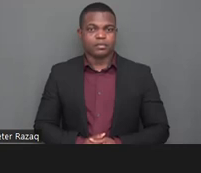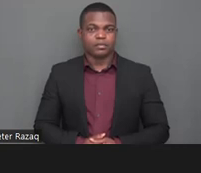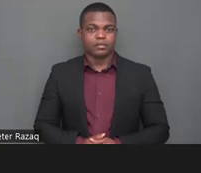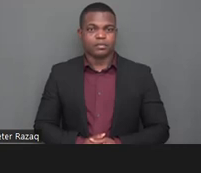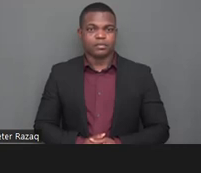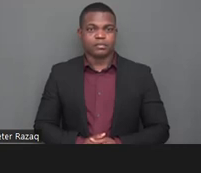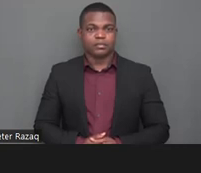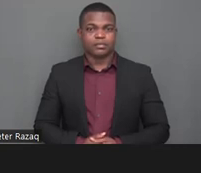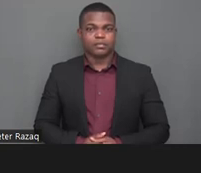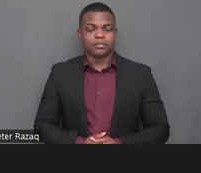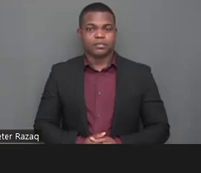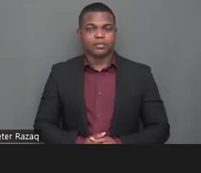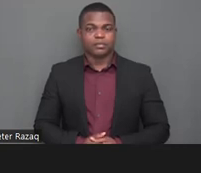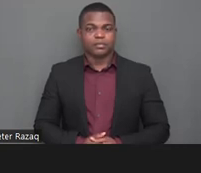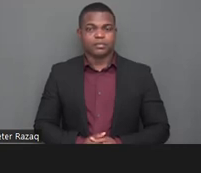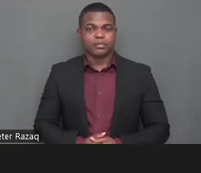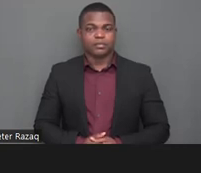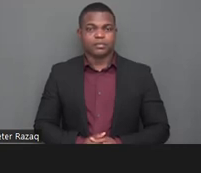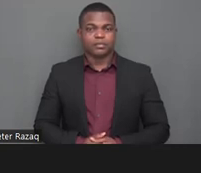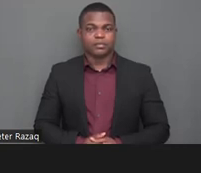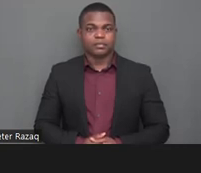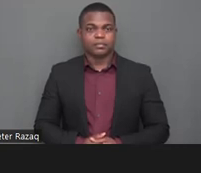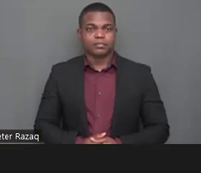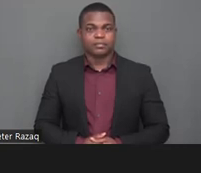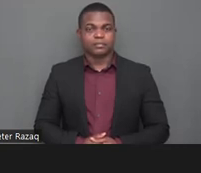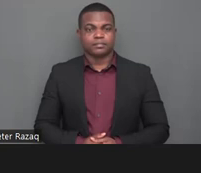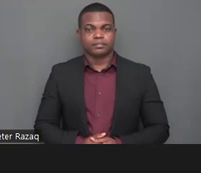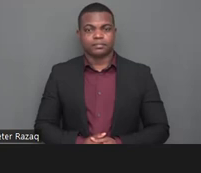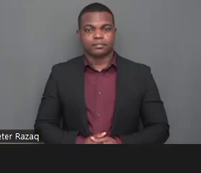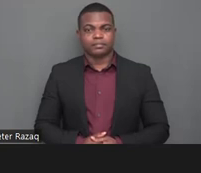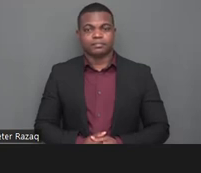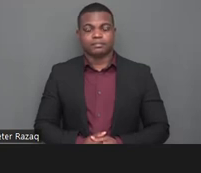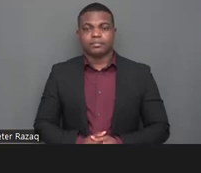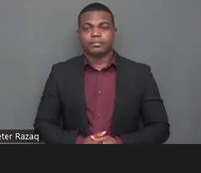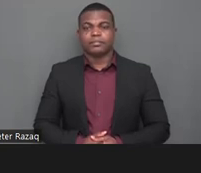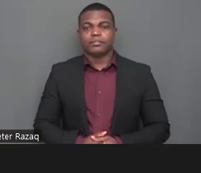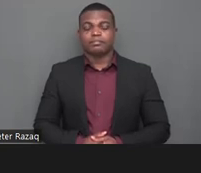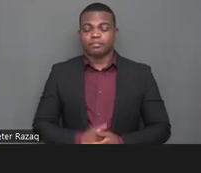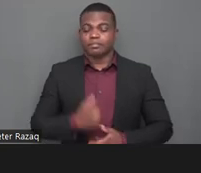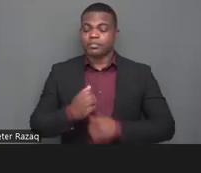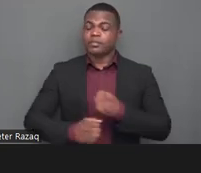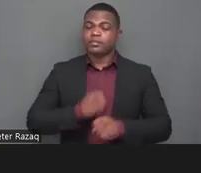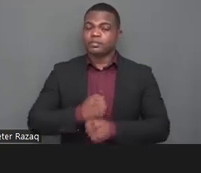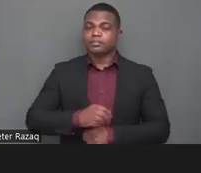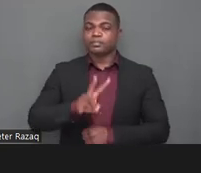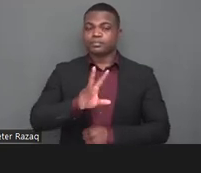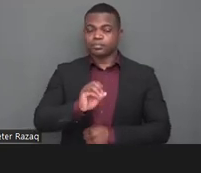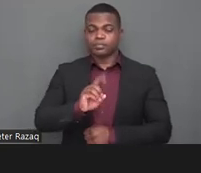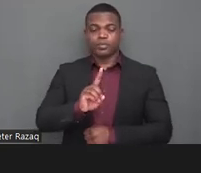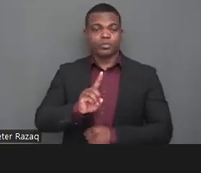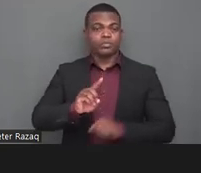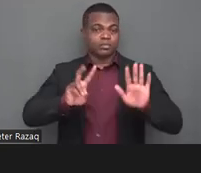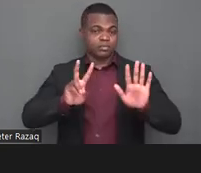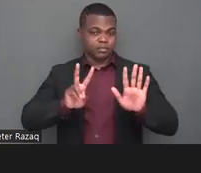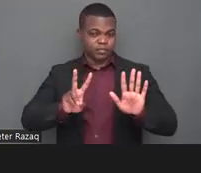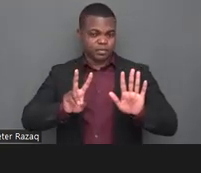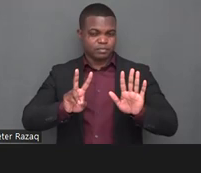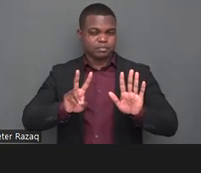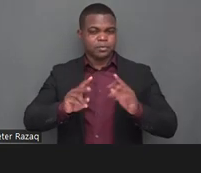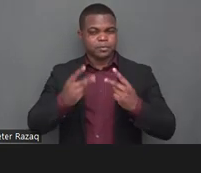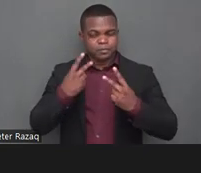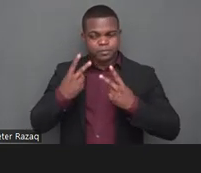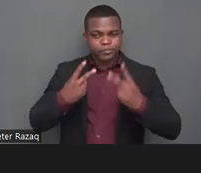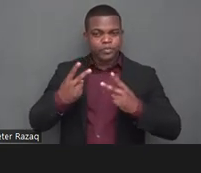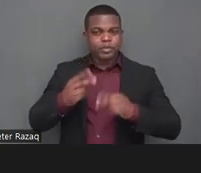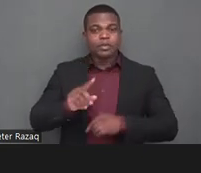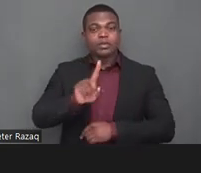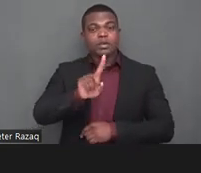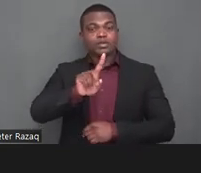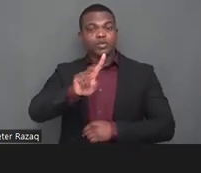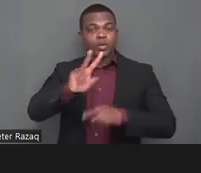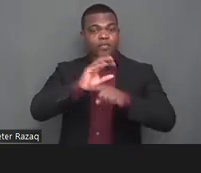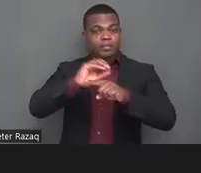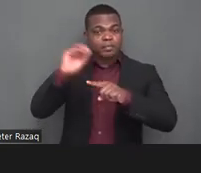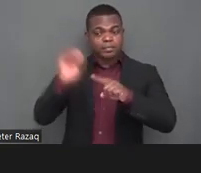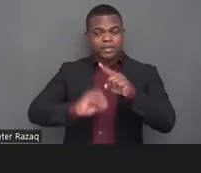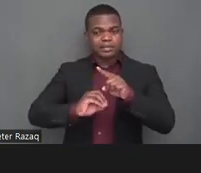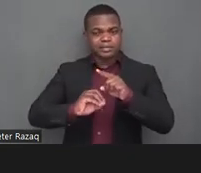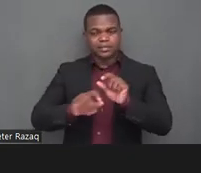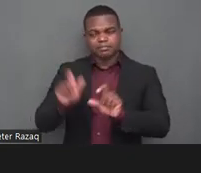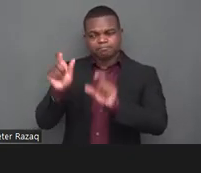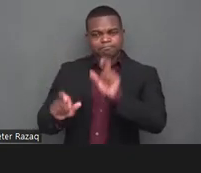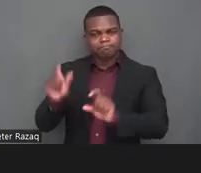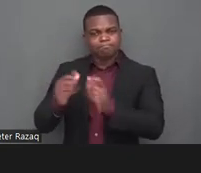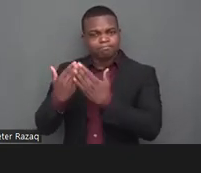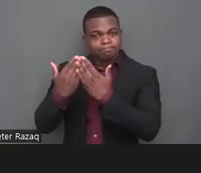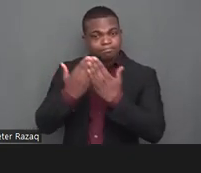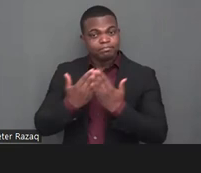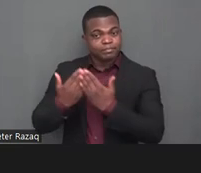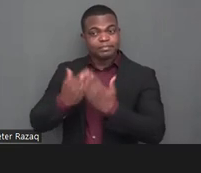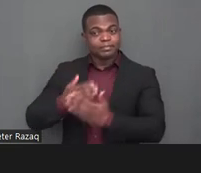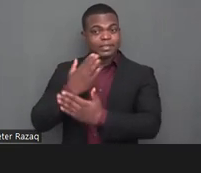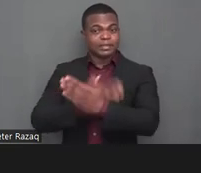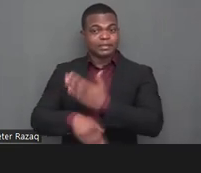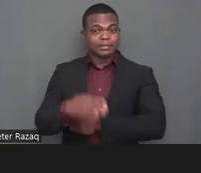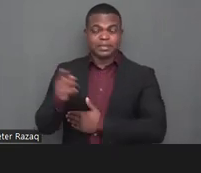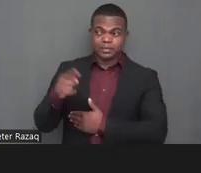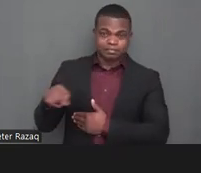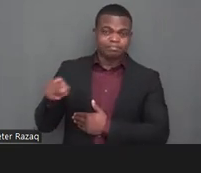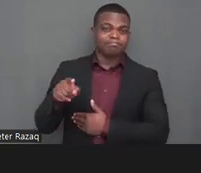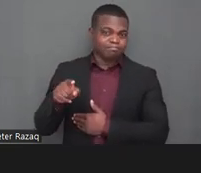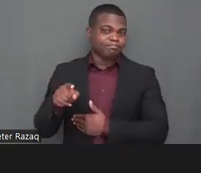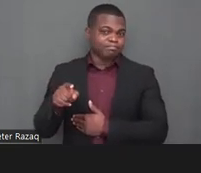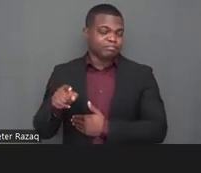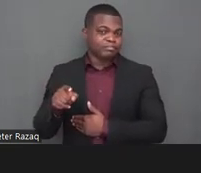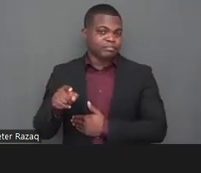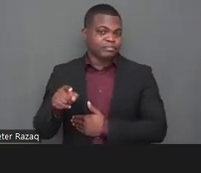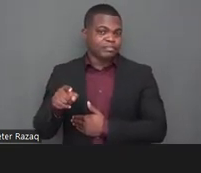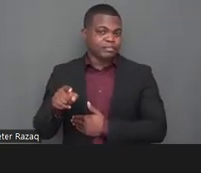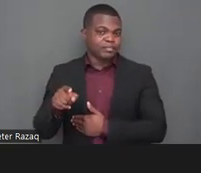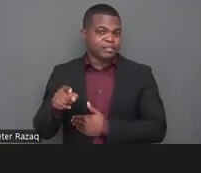in 2017 only 12 percent of the students with disability knew